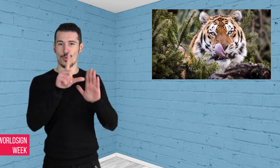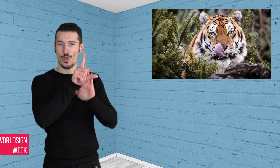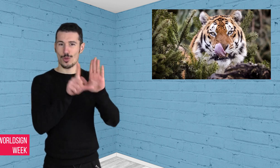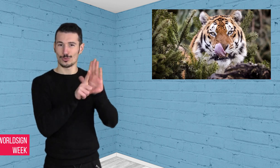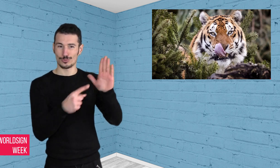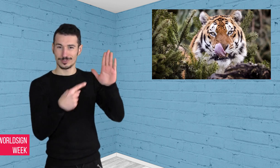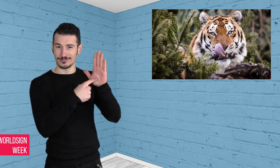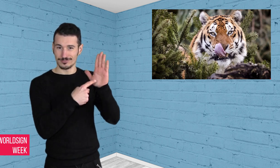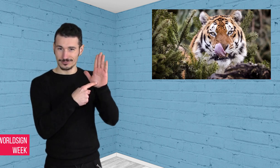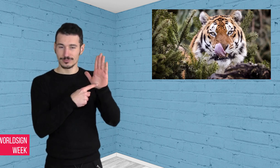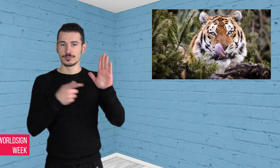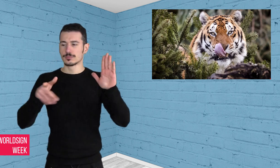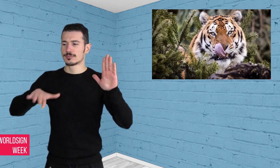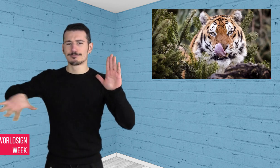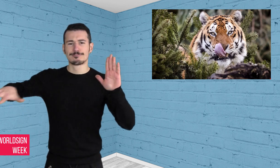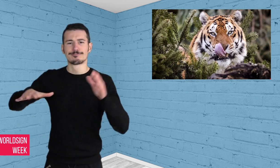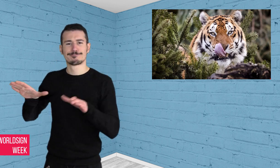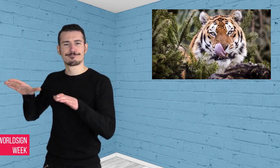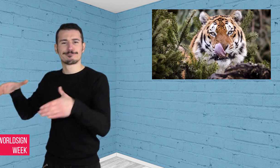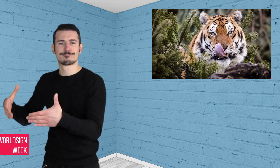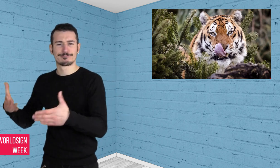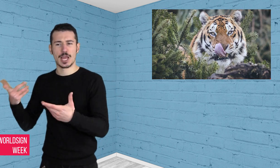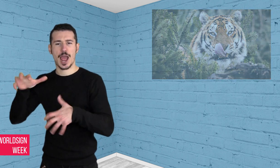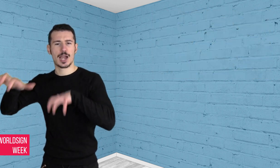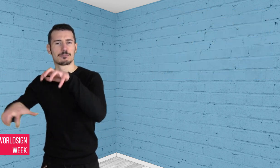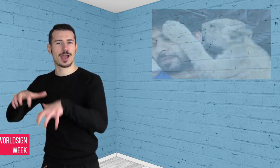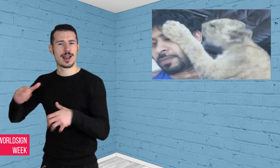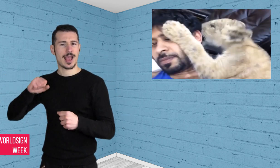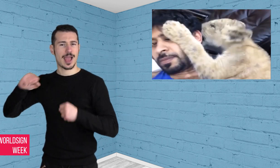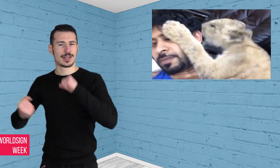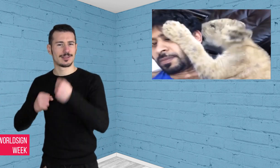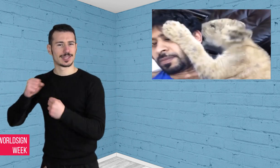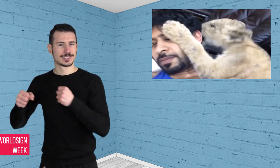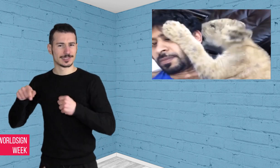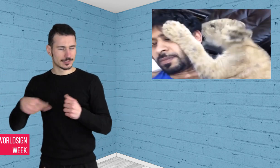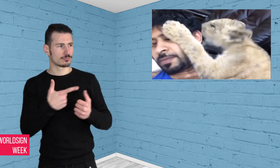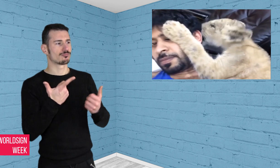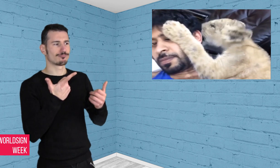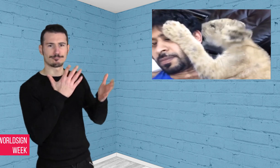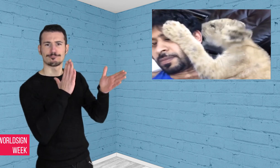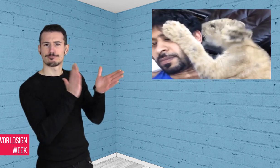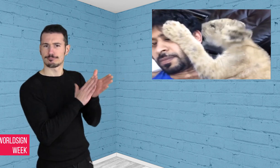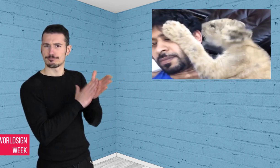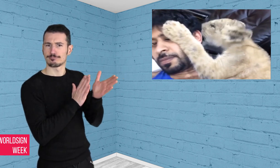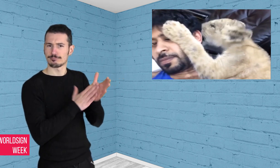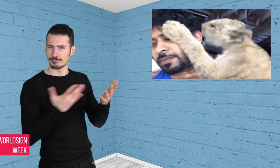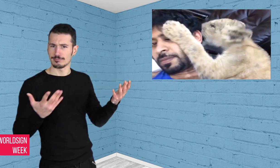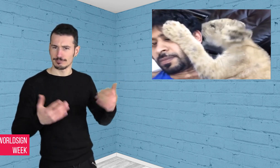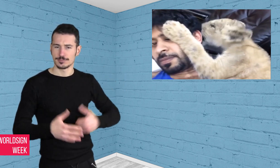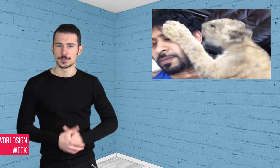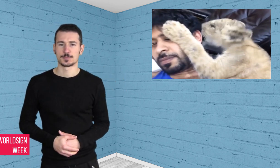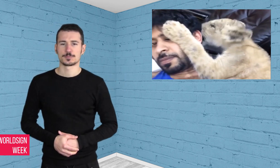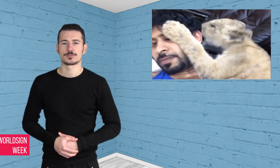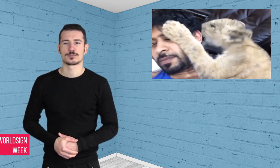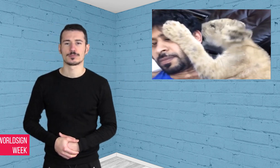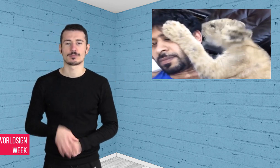In an unexpected move that was applauded by animal activists worldwide, United Arab Emirates